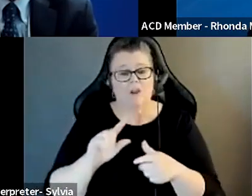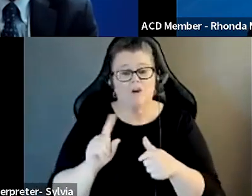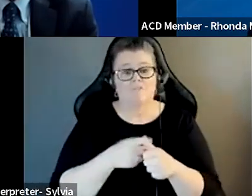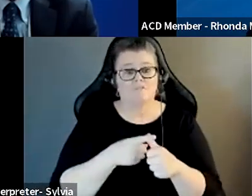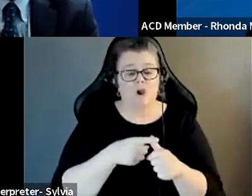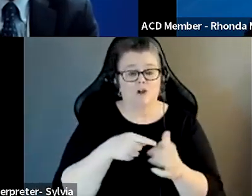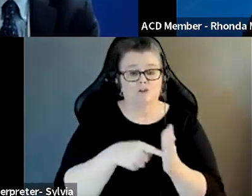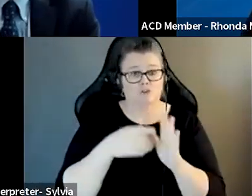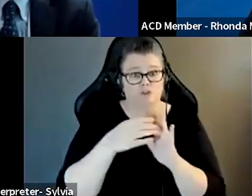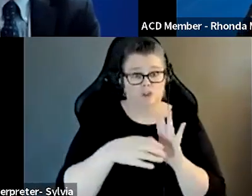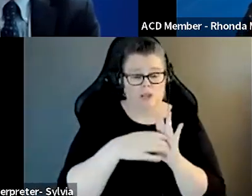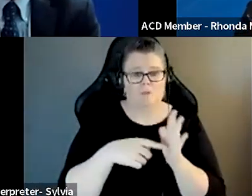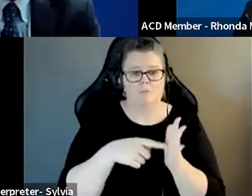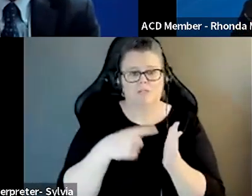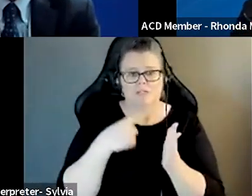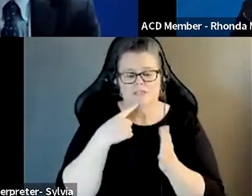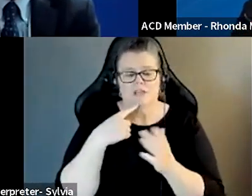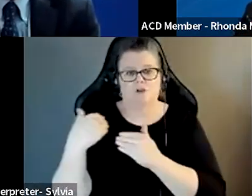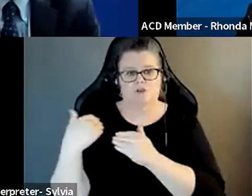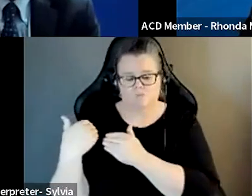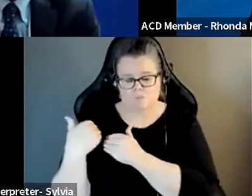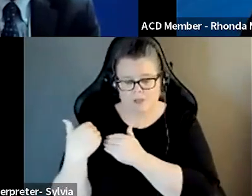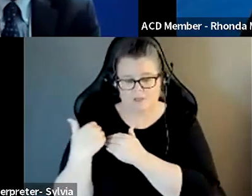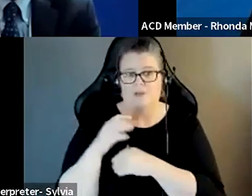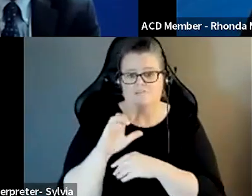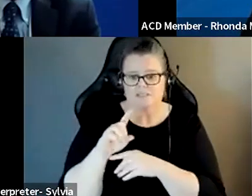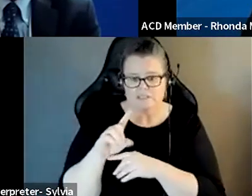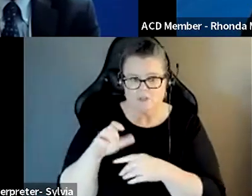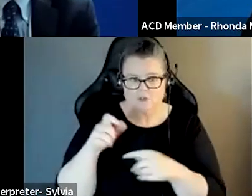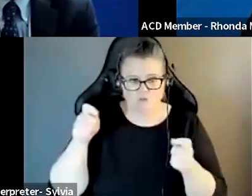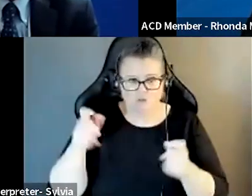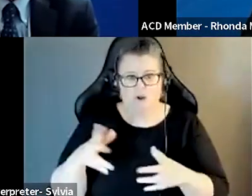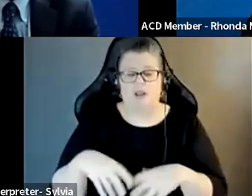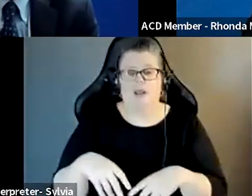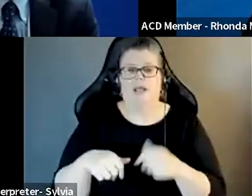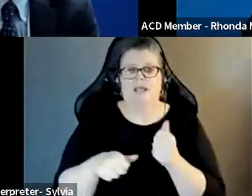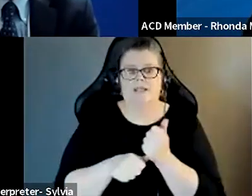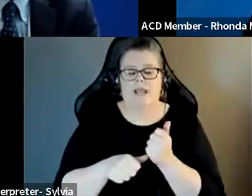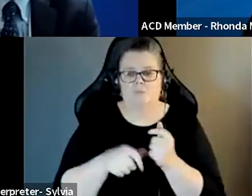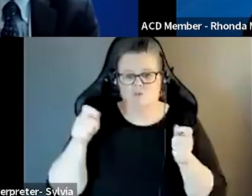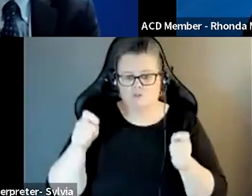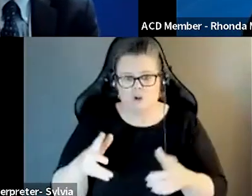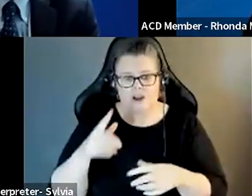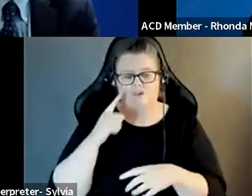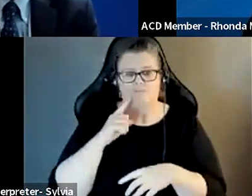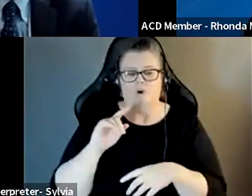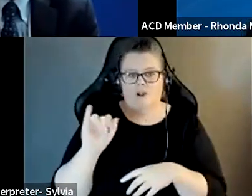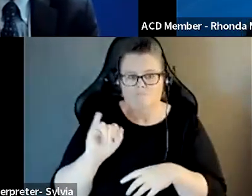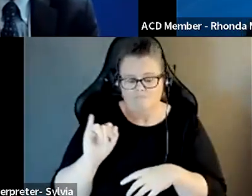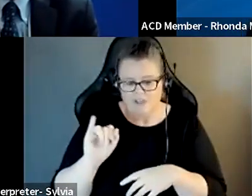it lays out the responsibility of the CDC director, the deputy direct for infectious disease, each CIO director,